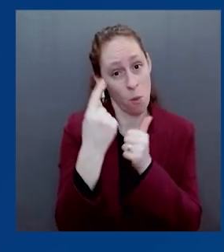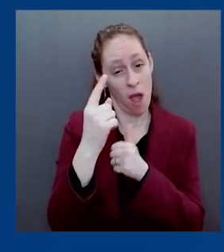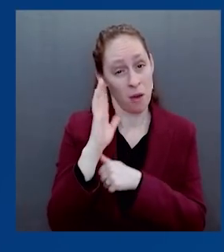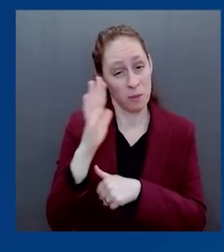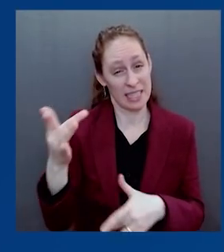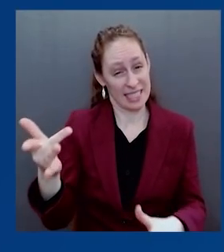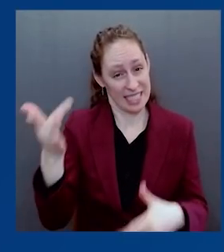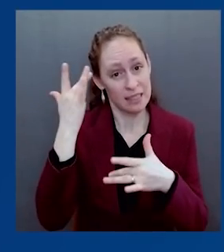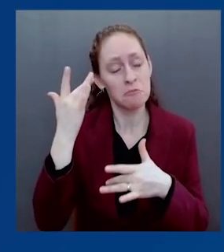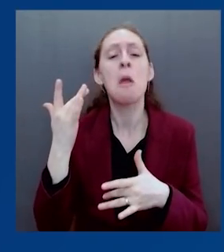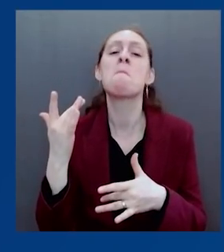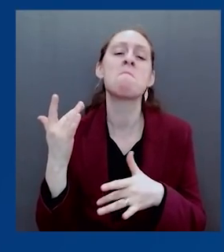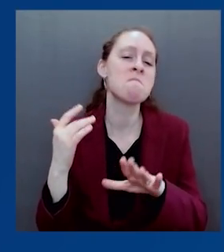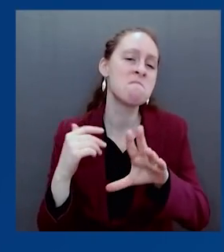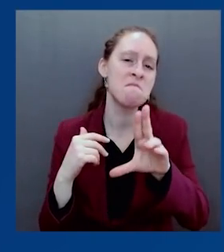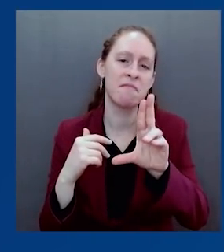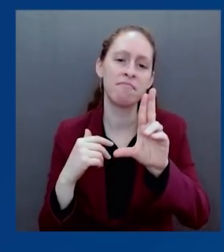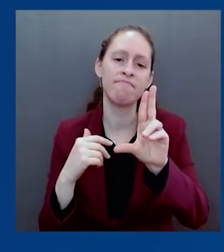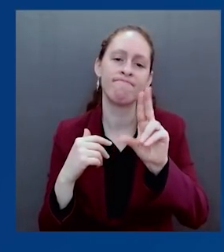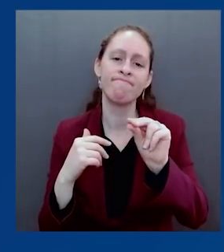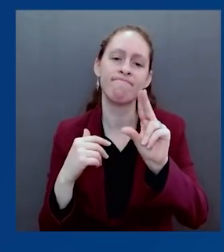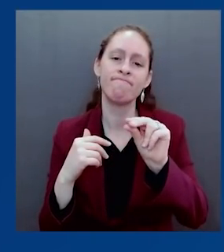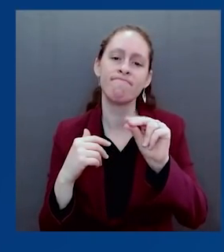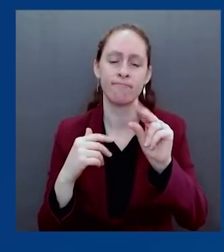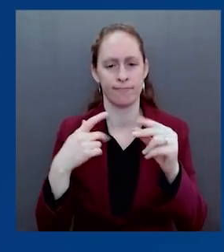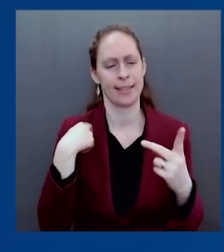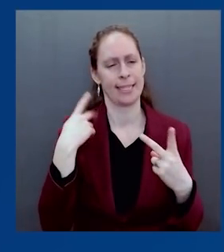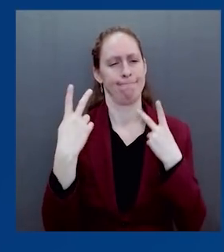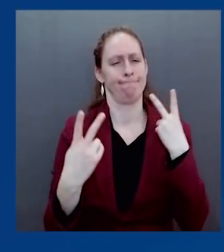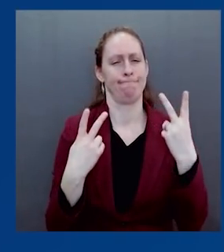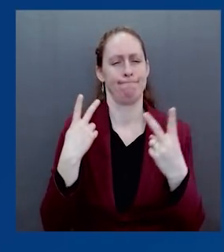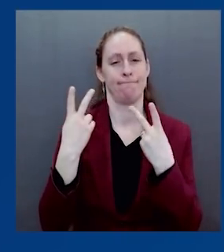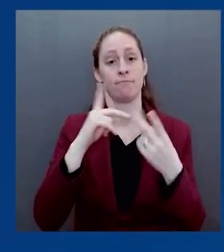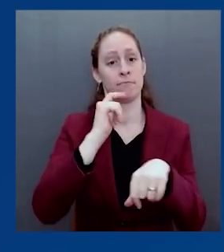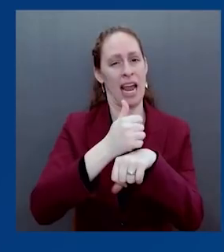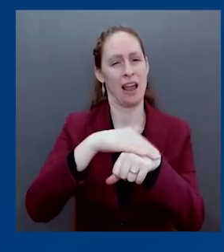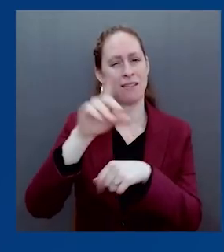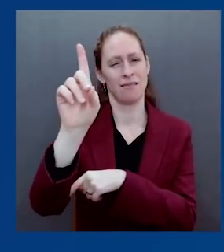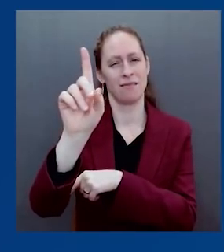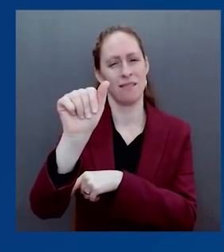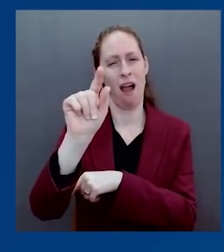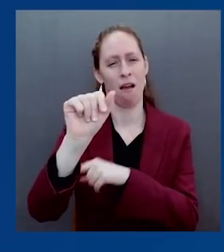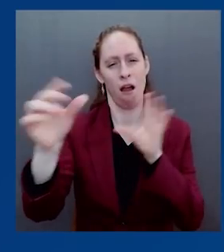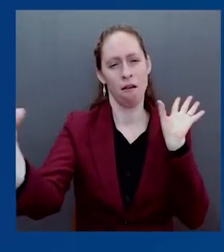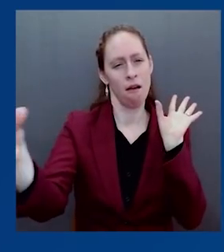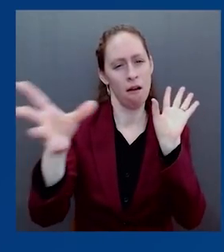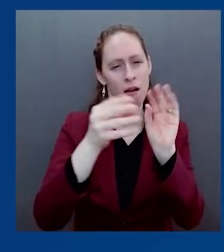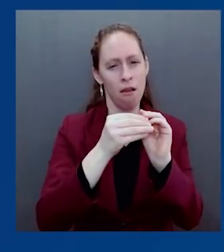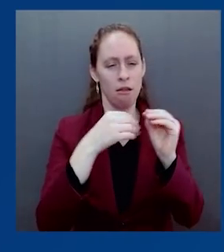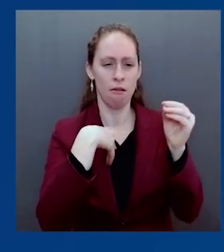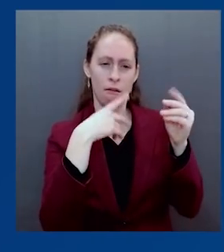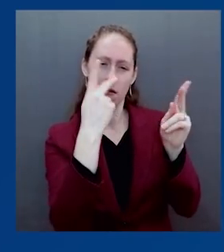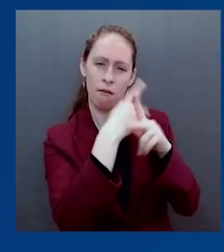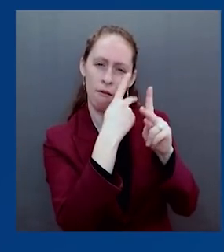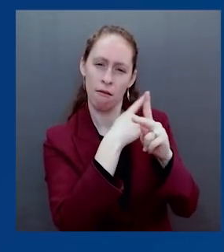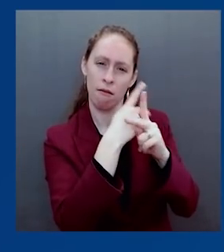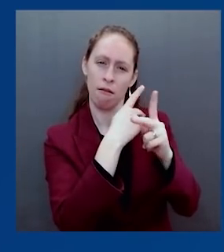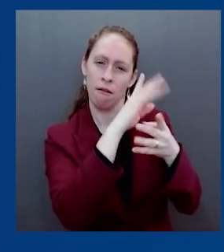that we all showed about the extraordinary effect and dichotomy between people who get Omicron,